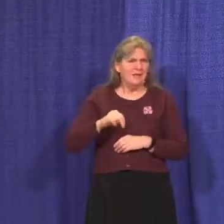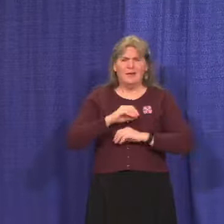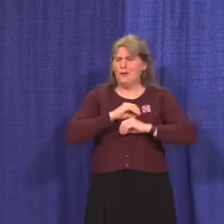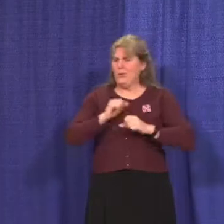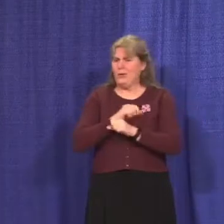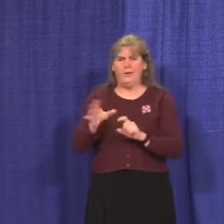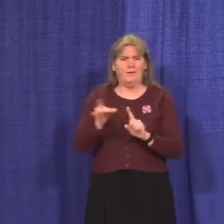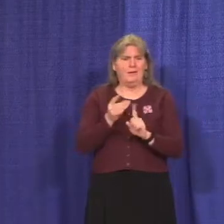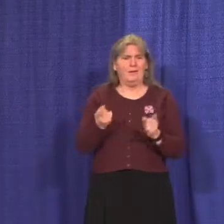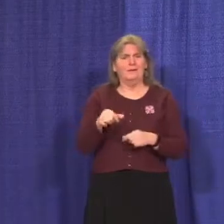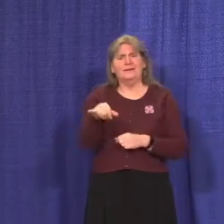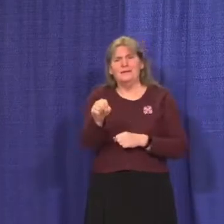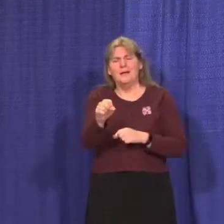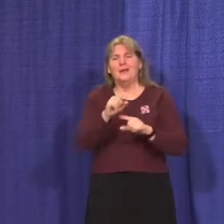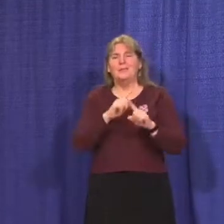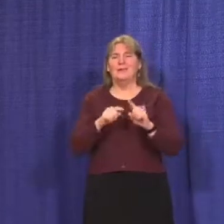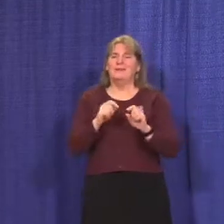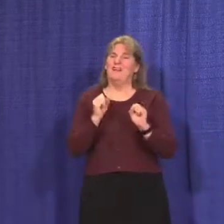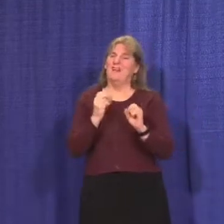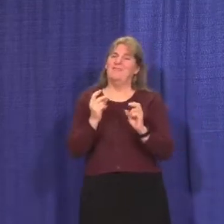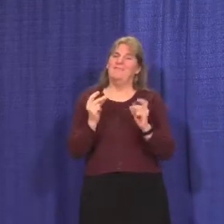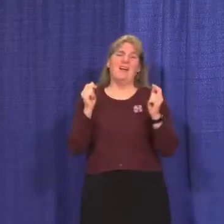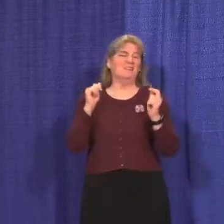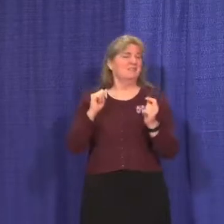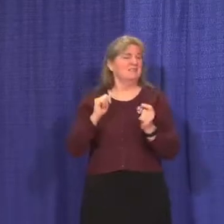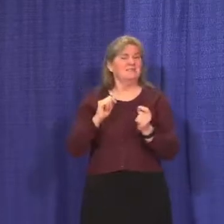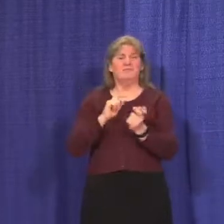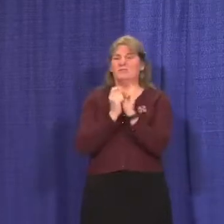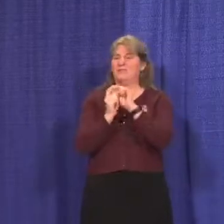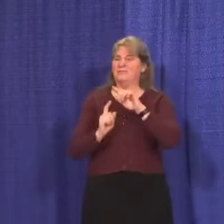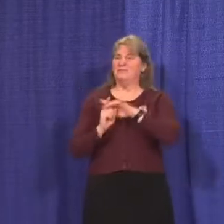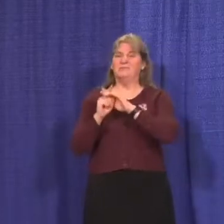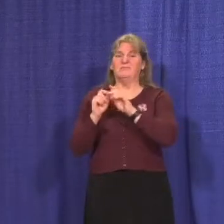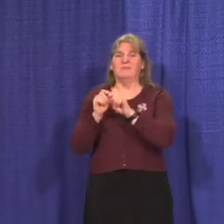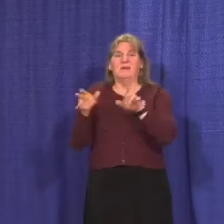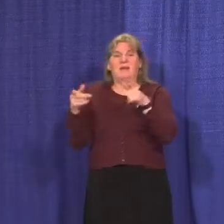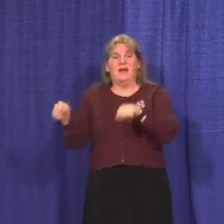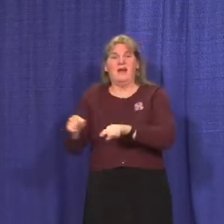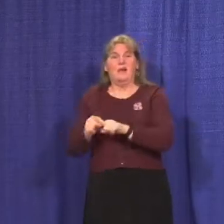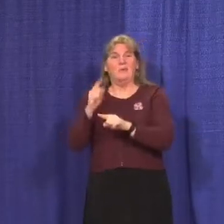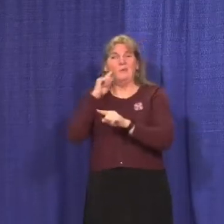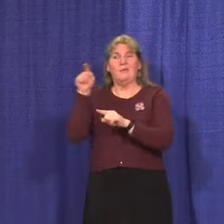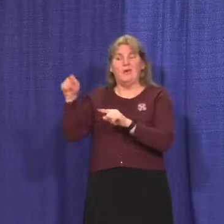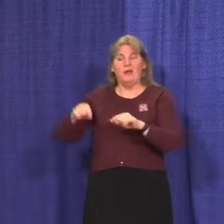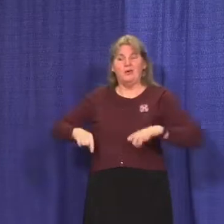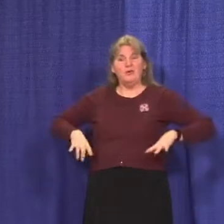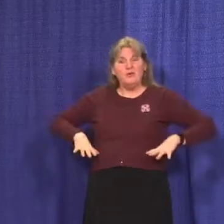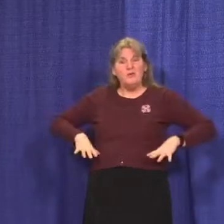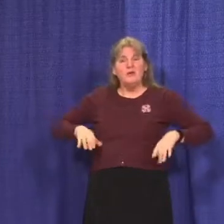quickly that can change. We are hearing news from Newfoundland and Skagway.